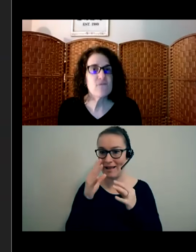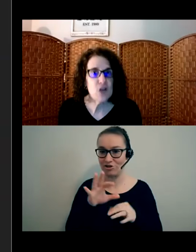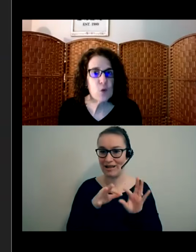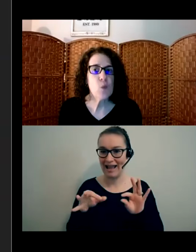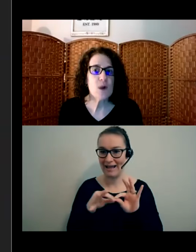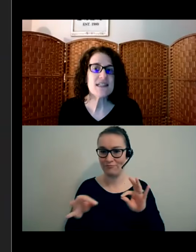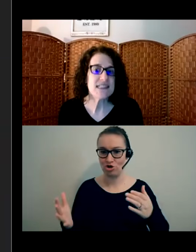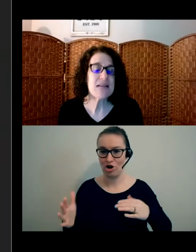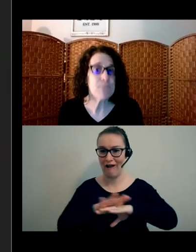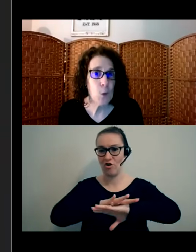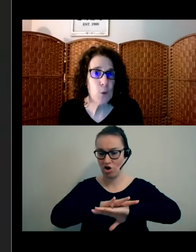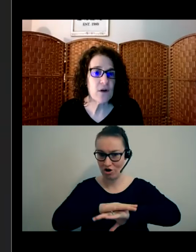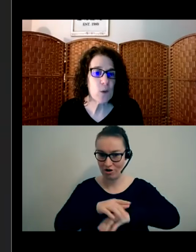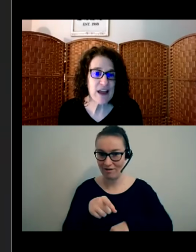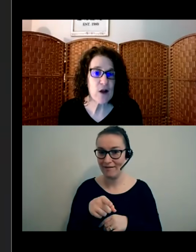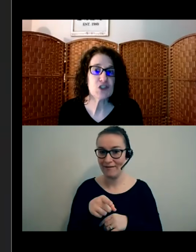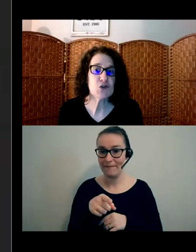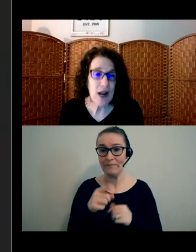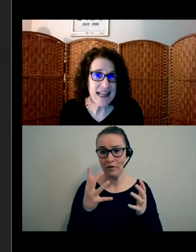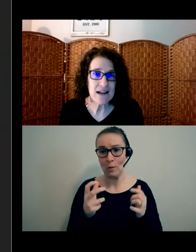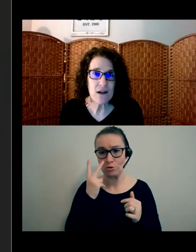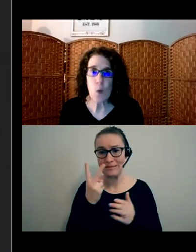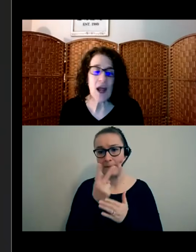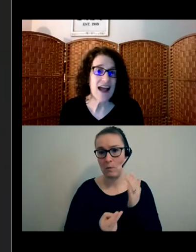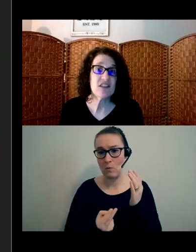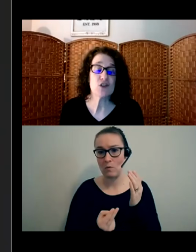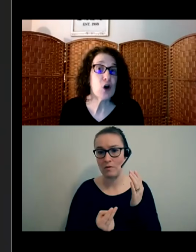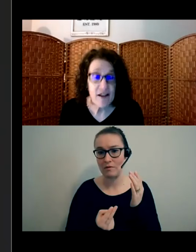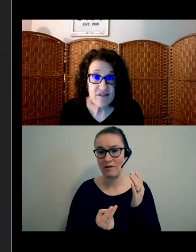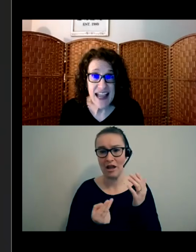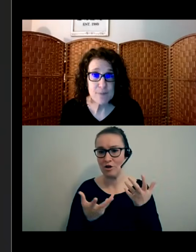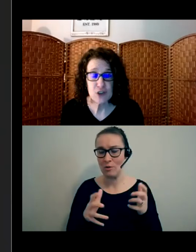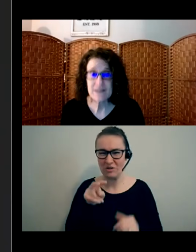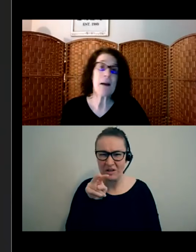You want to see both without straining or having to turn off the captions,